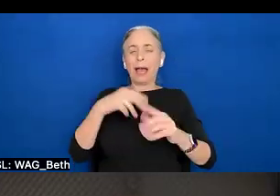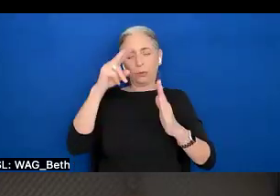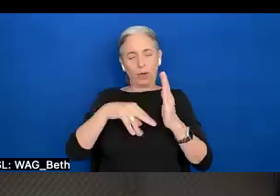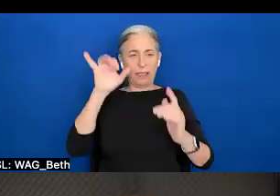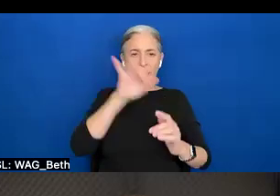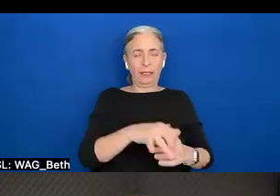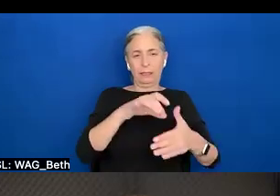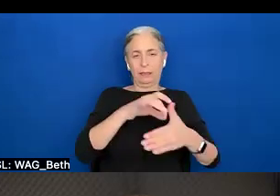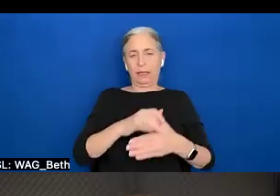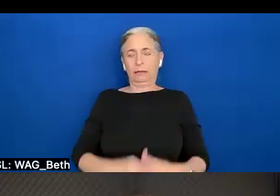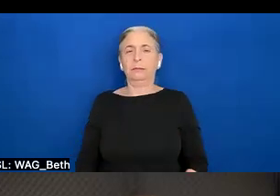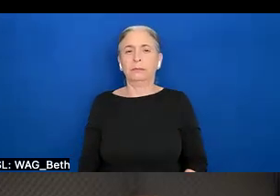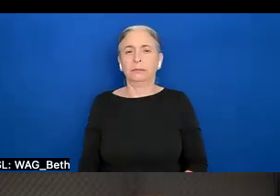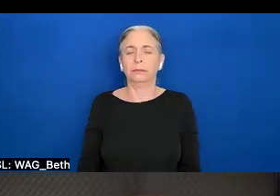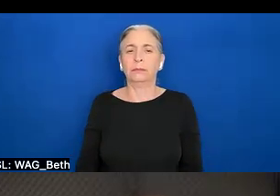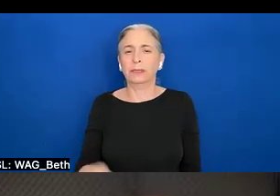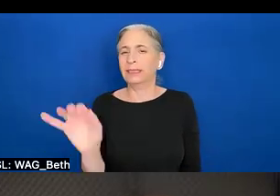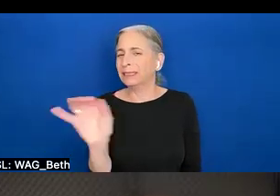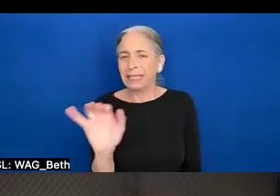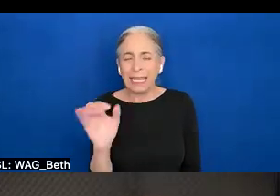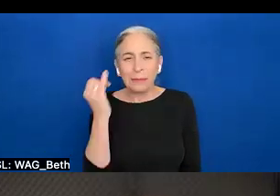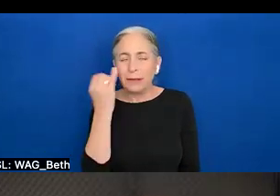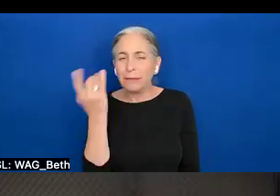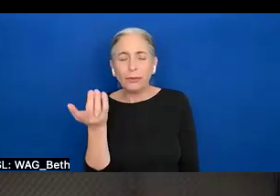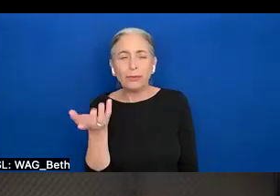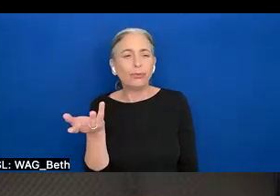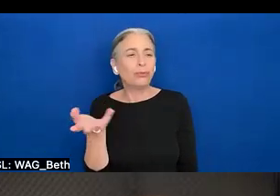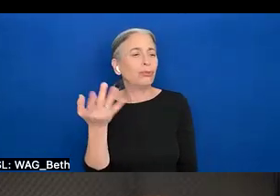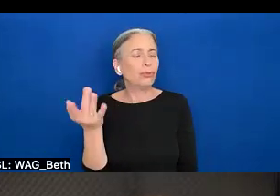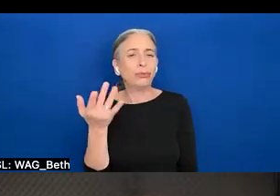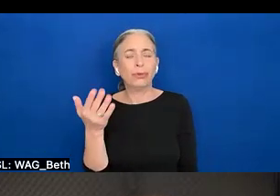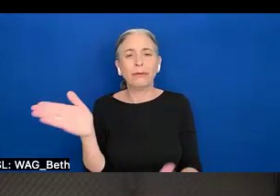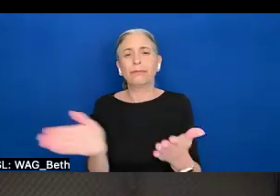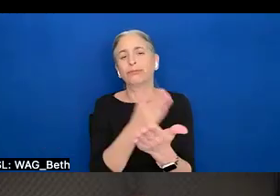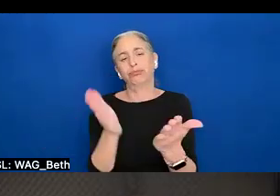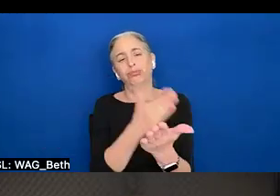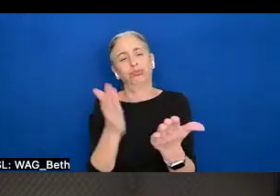Just like you do when you flip the pages of a magazine